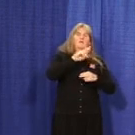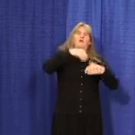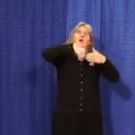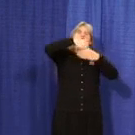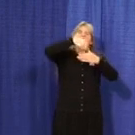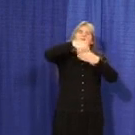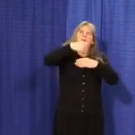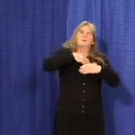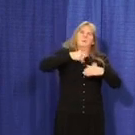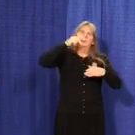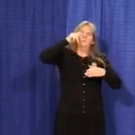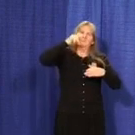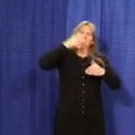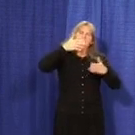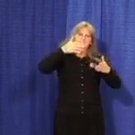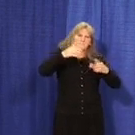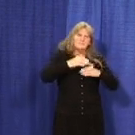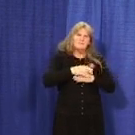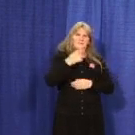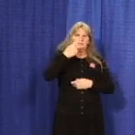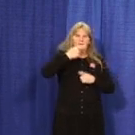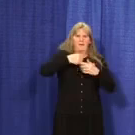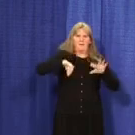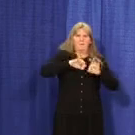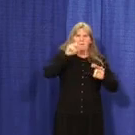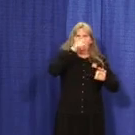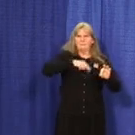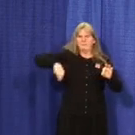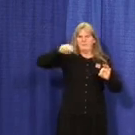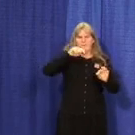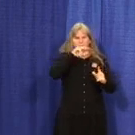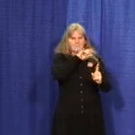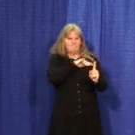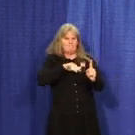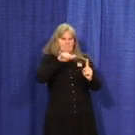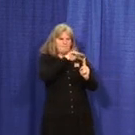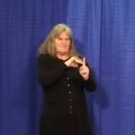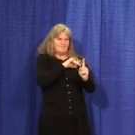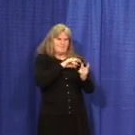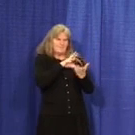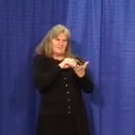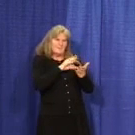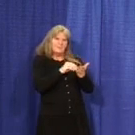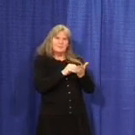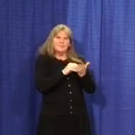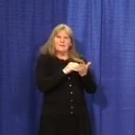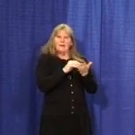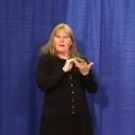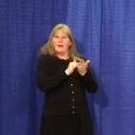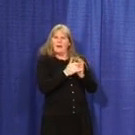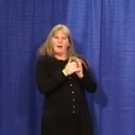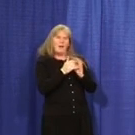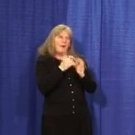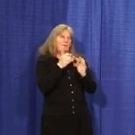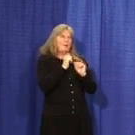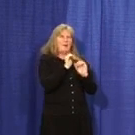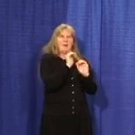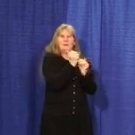This event should give us pause to reflect on what we can learn and how we can prevent or limit further episodes like this.